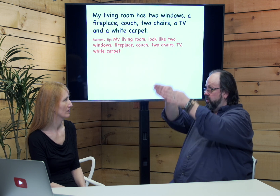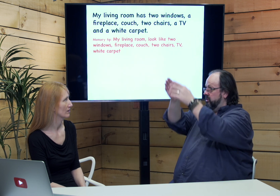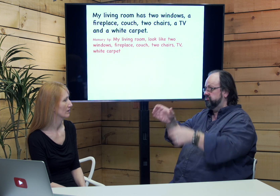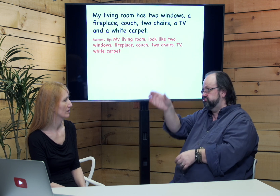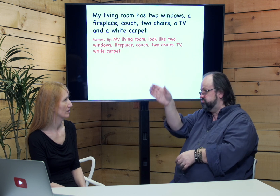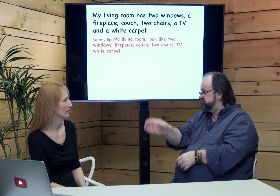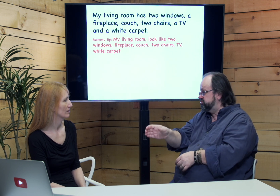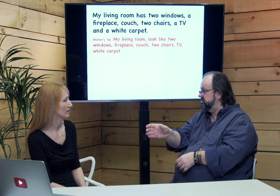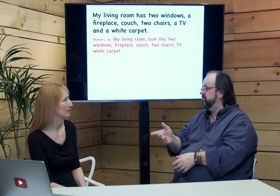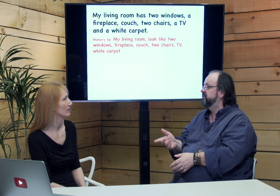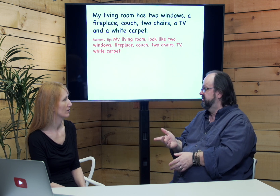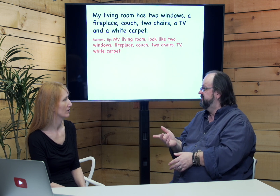shower